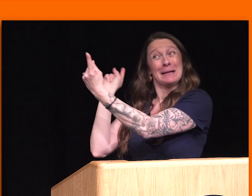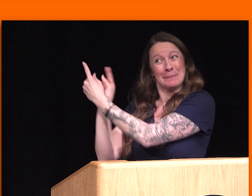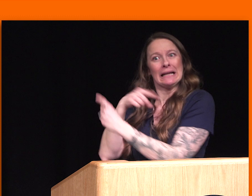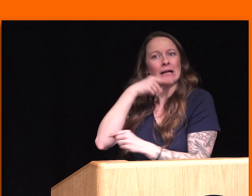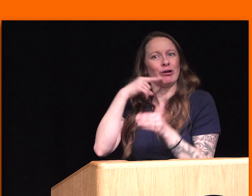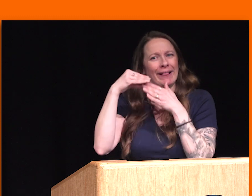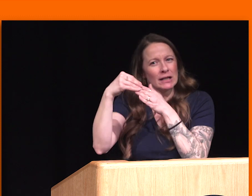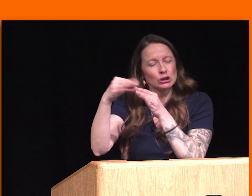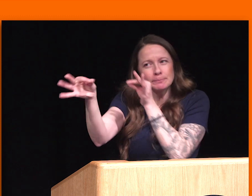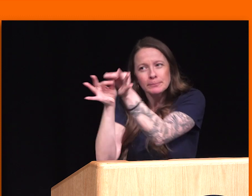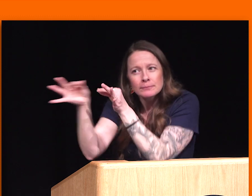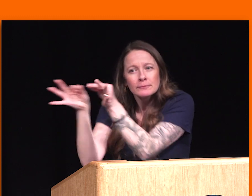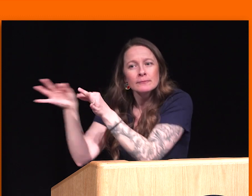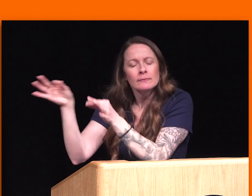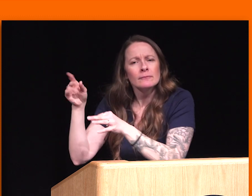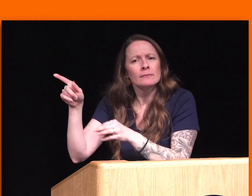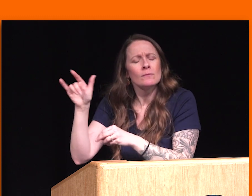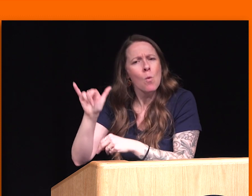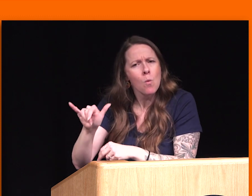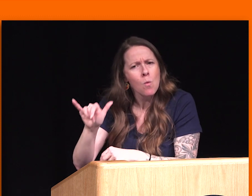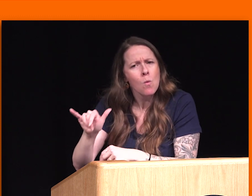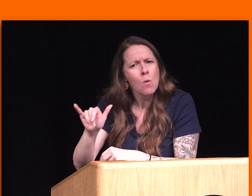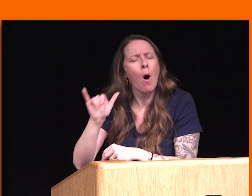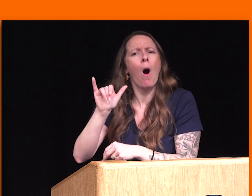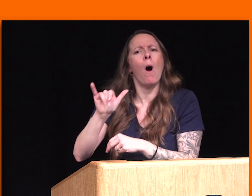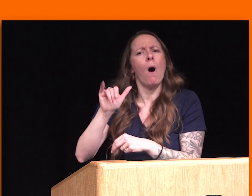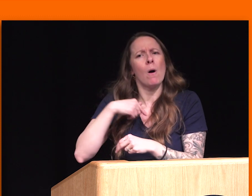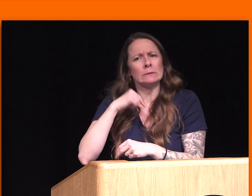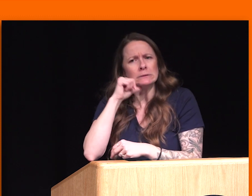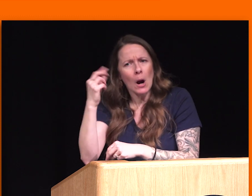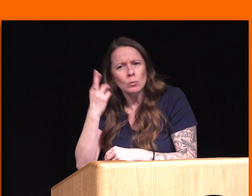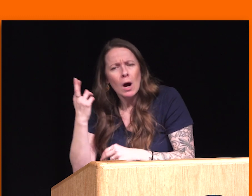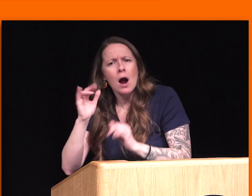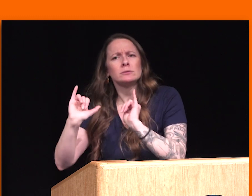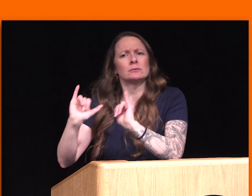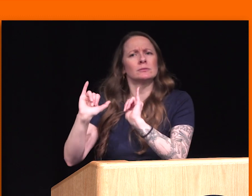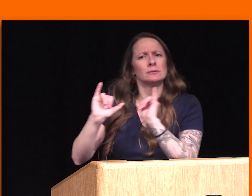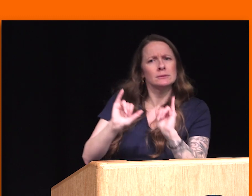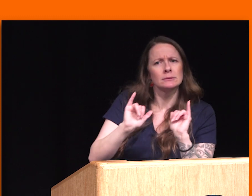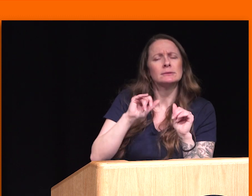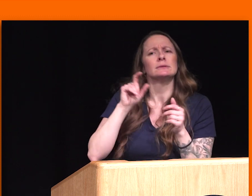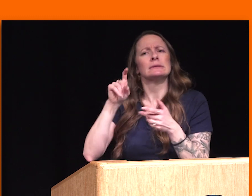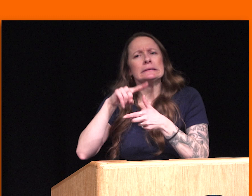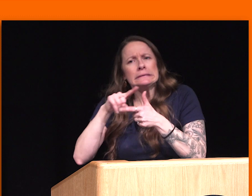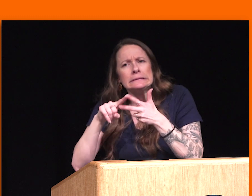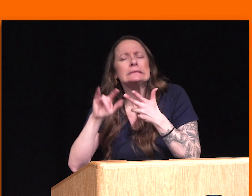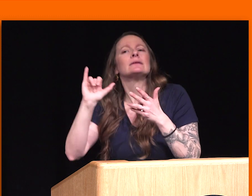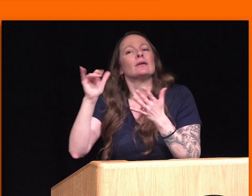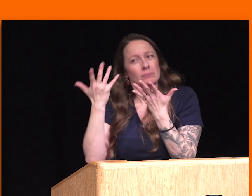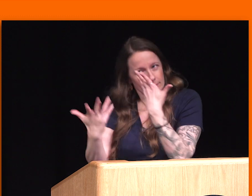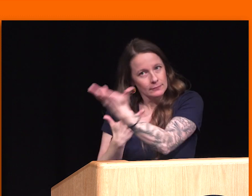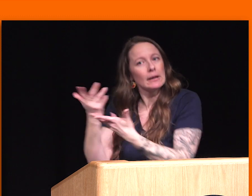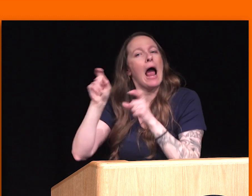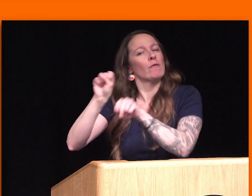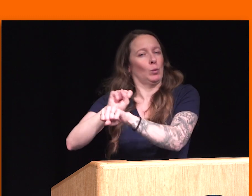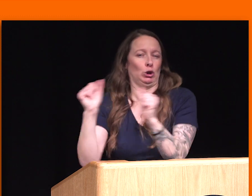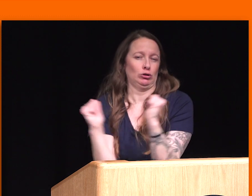how we as Deaf people can work within their hearing systems, and as we explained the issues that we were facing, often they didn't realize that we were